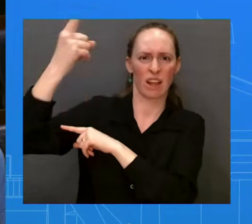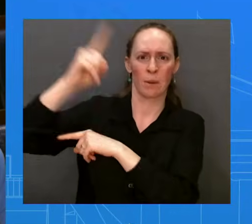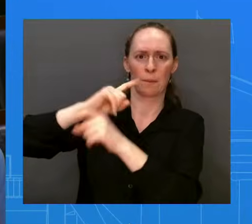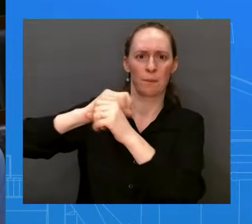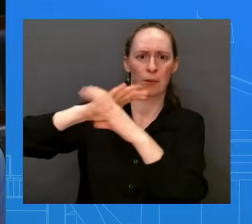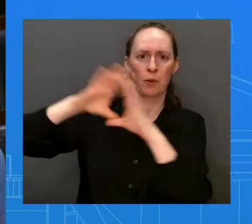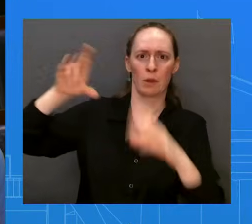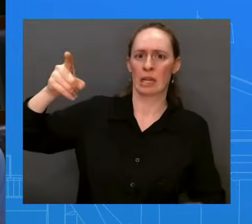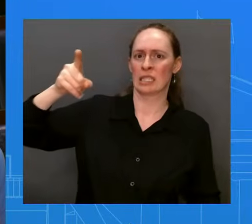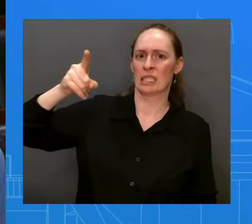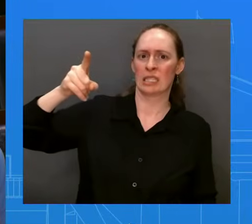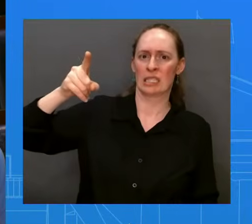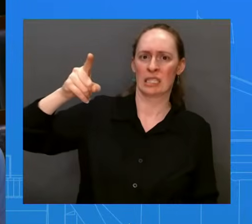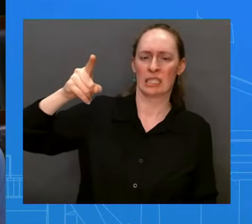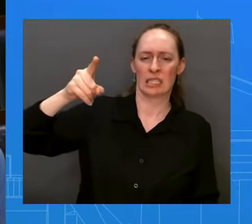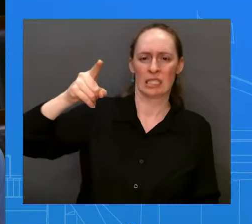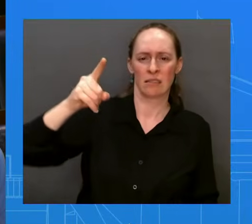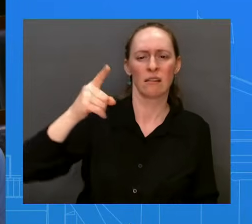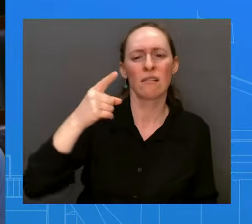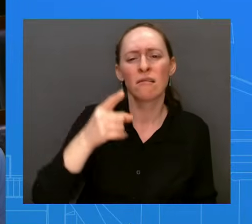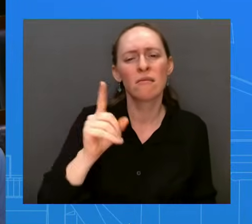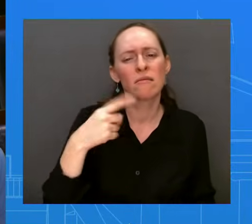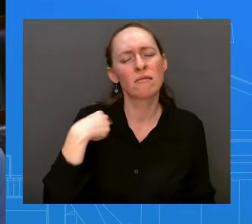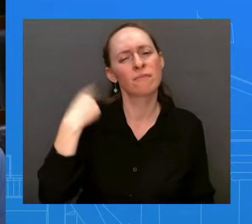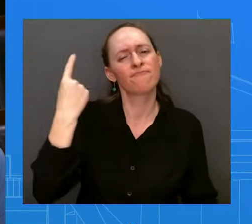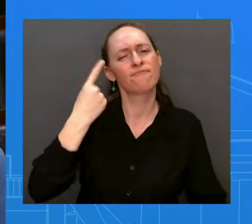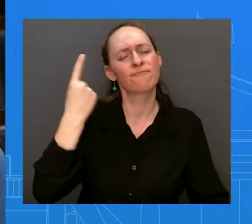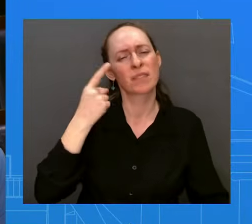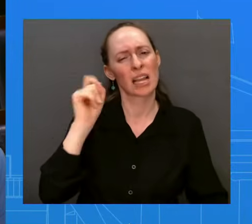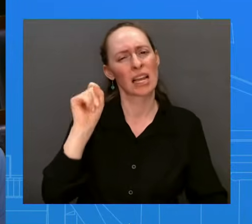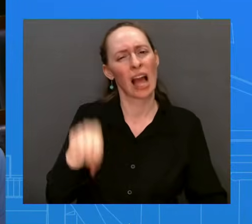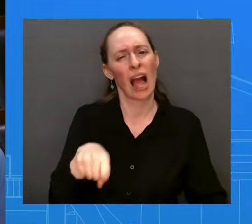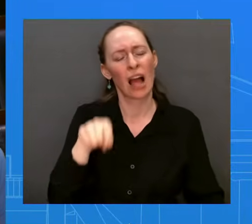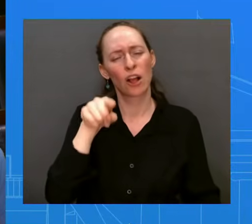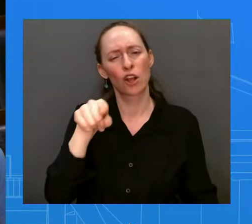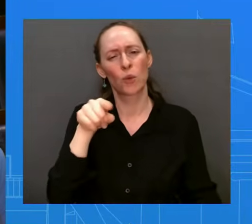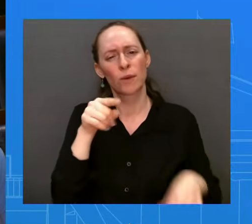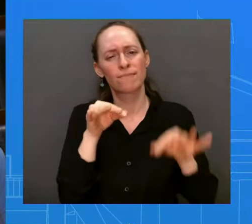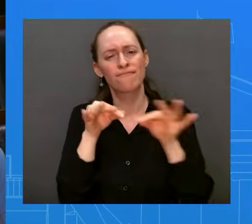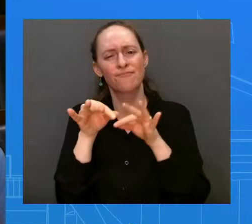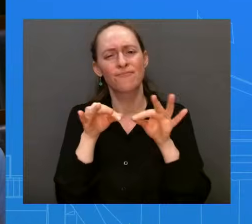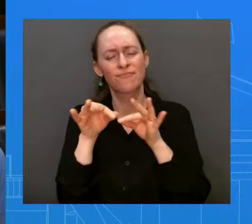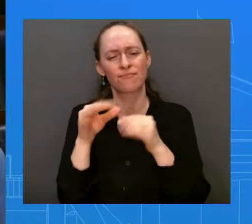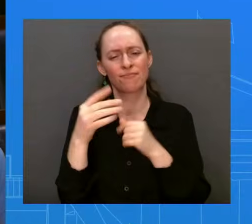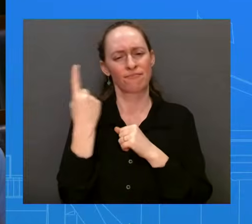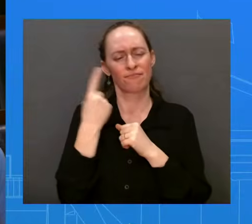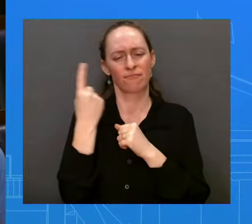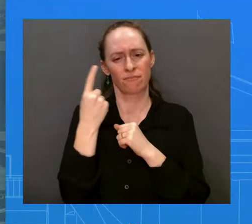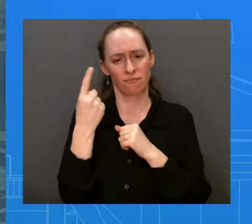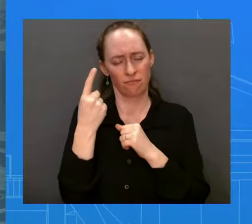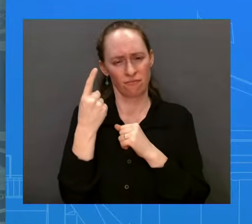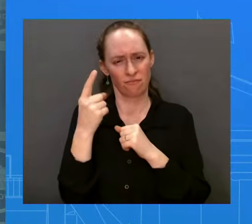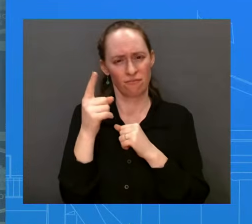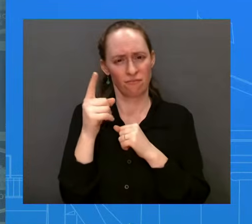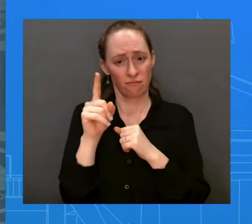Or is there any reason to expect that this is -- this is more than usual that are flying over our airspace? Mr. Kirby: So, two thoughts here. I mean, I think